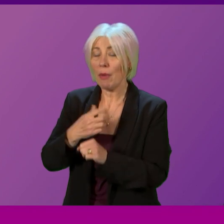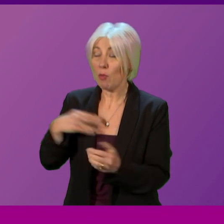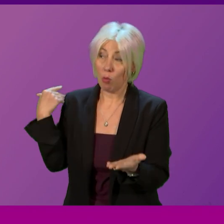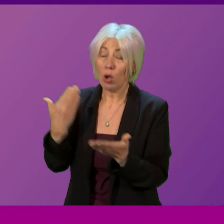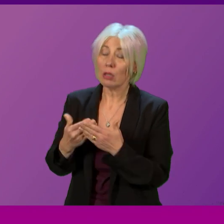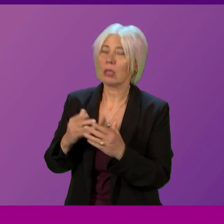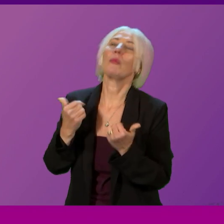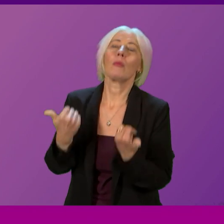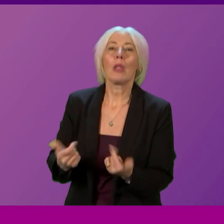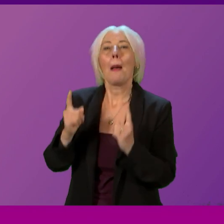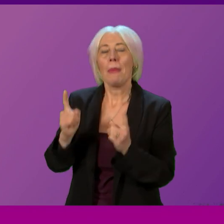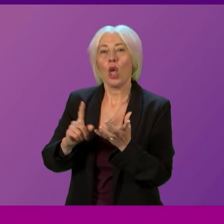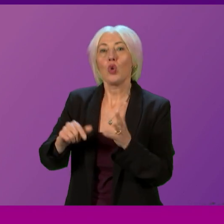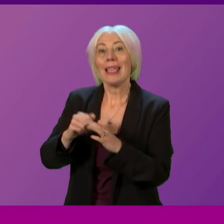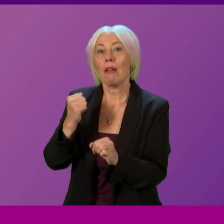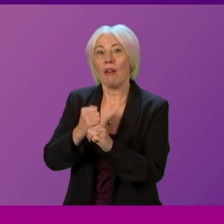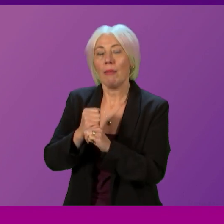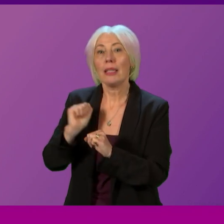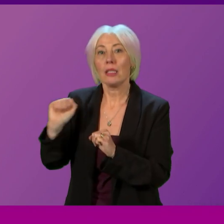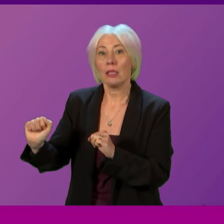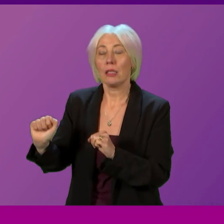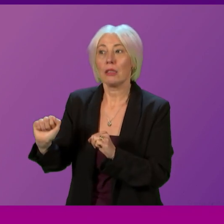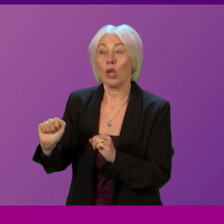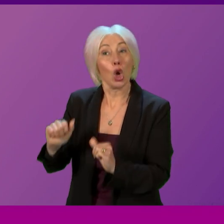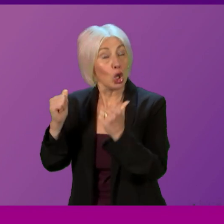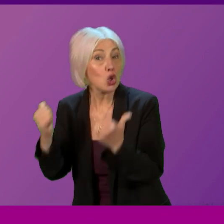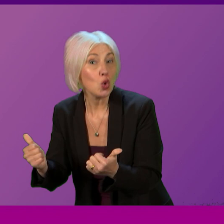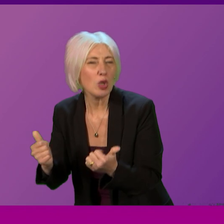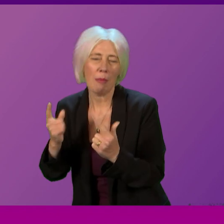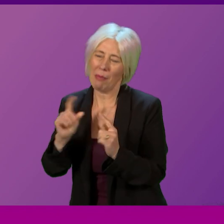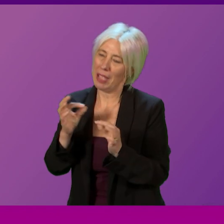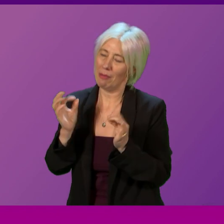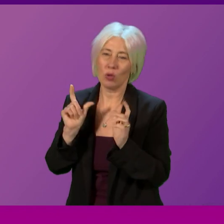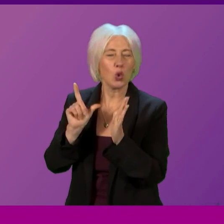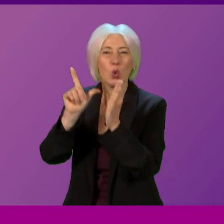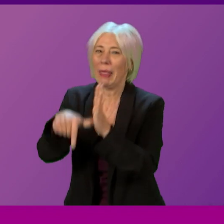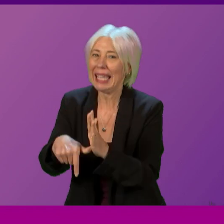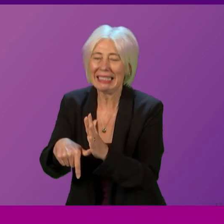The UK Government’s action, however welcome it is, has come rather late—too late for some people.